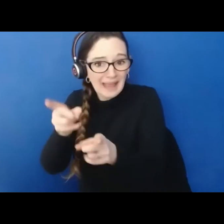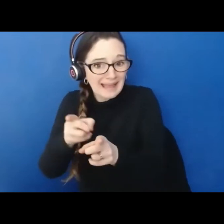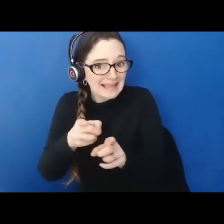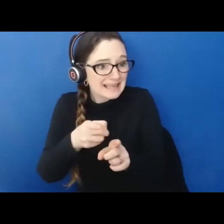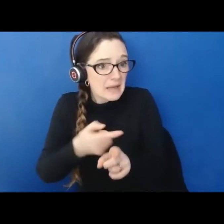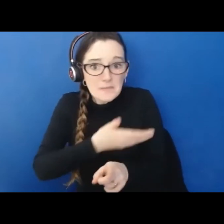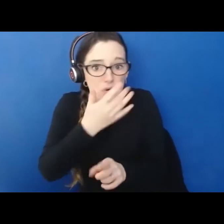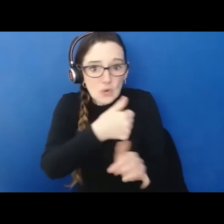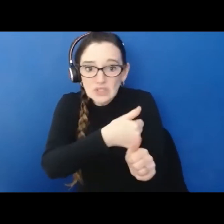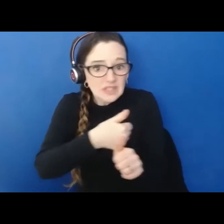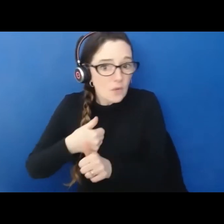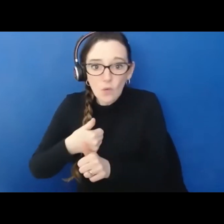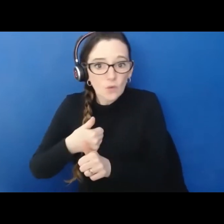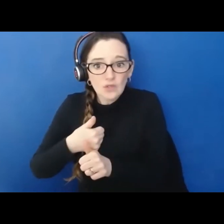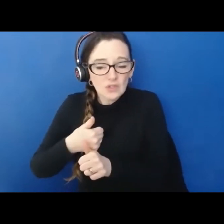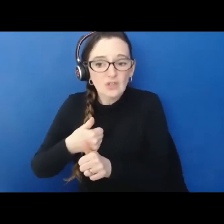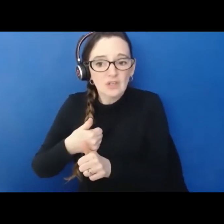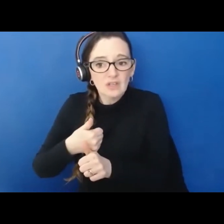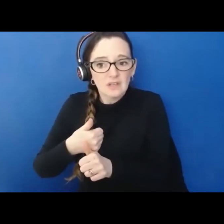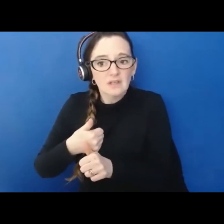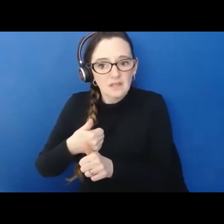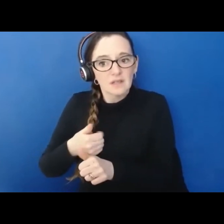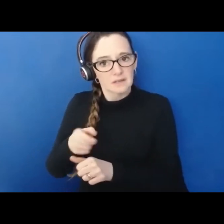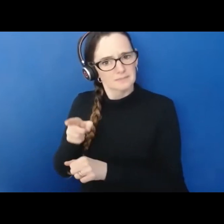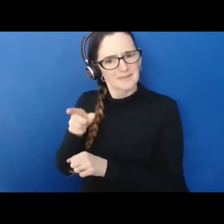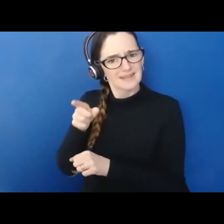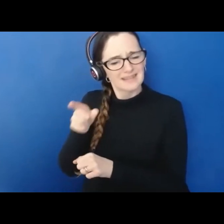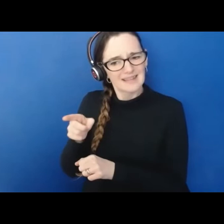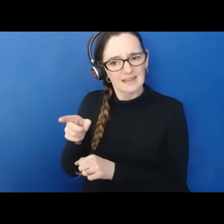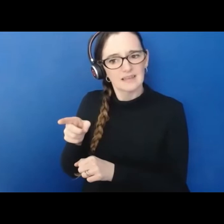wider schema of things but have allowed most artists